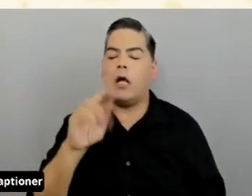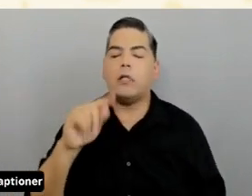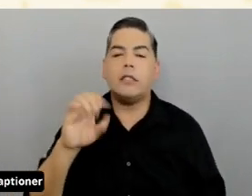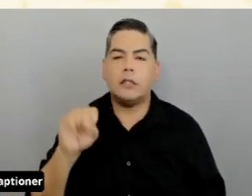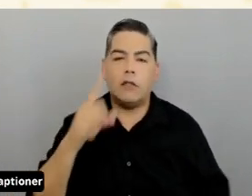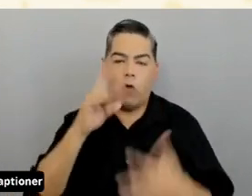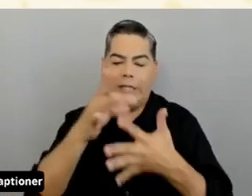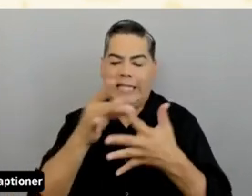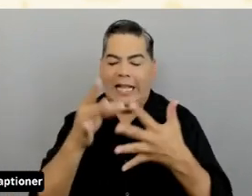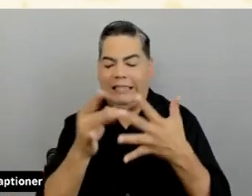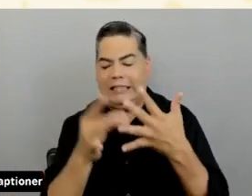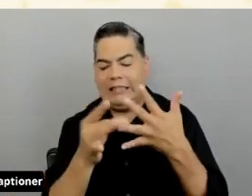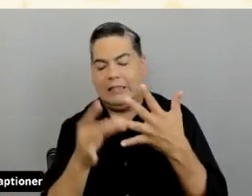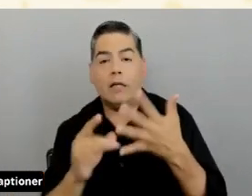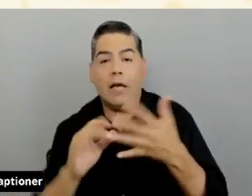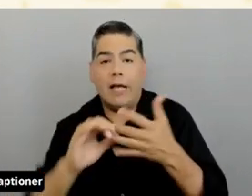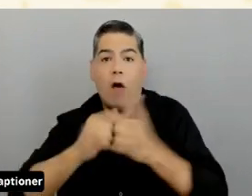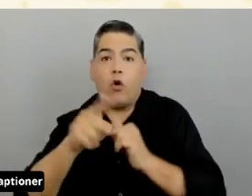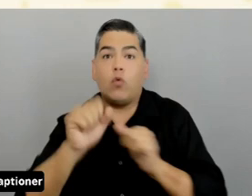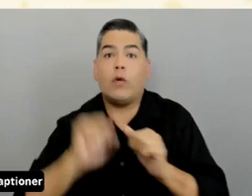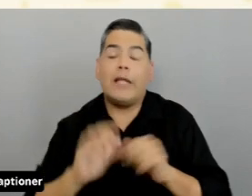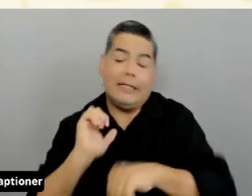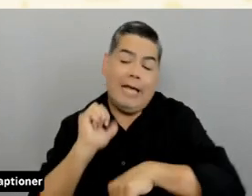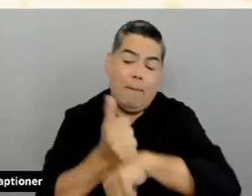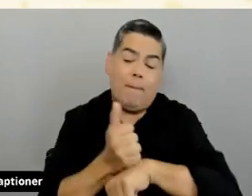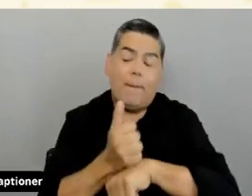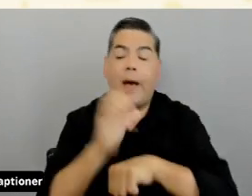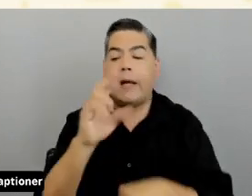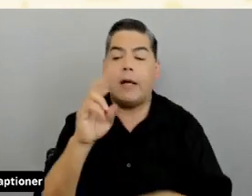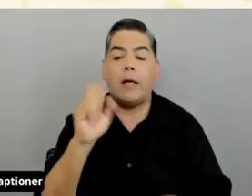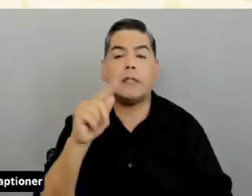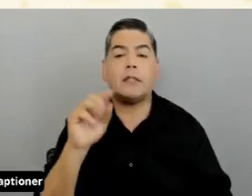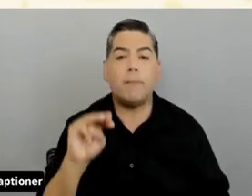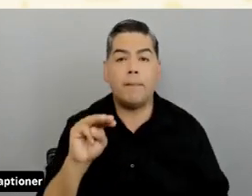And you need to create custom components; it's also important.